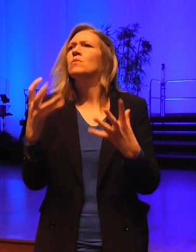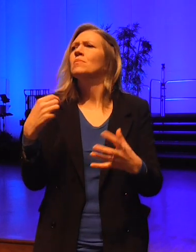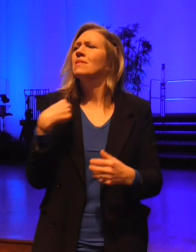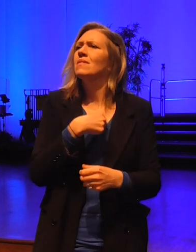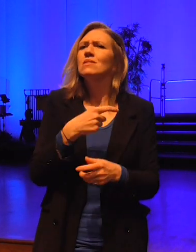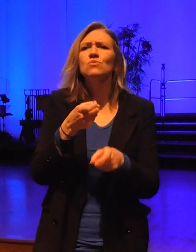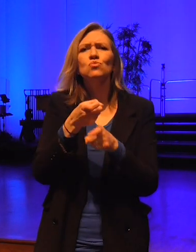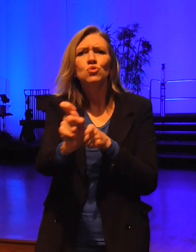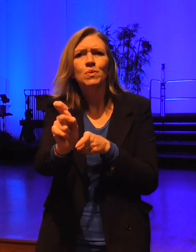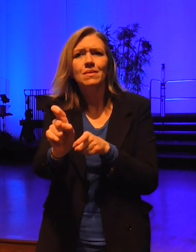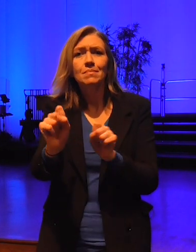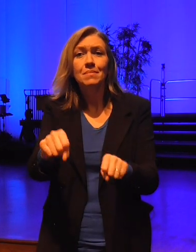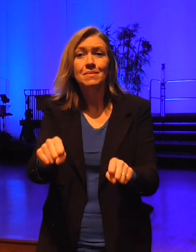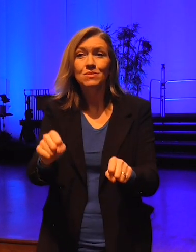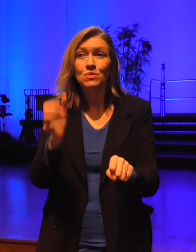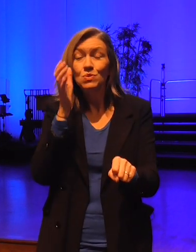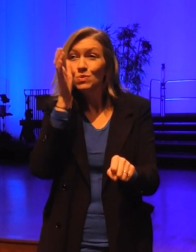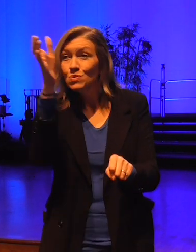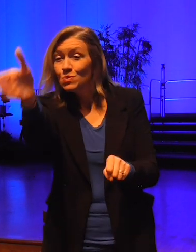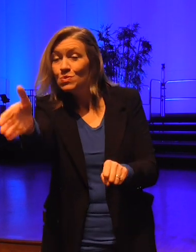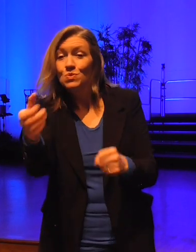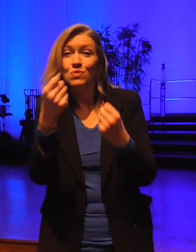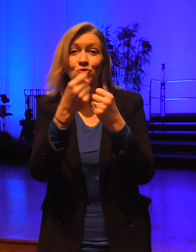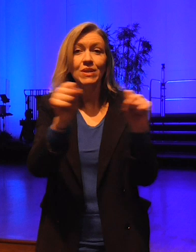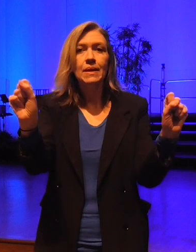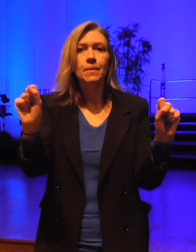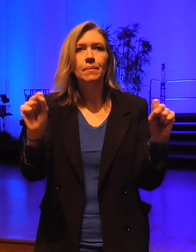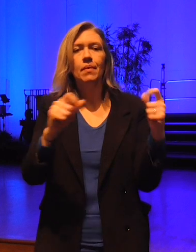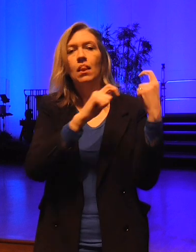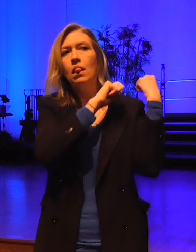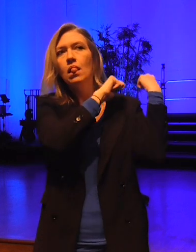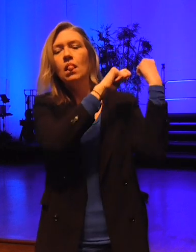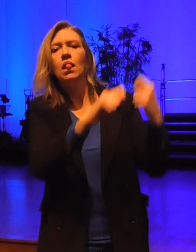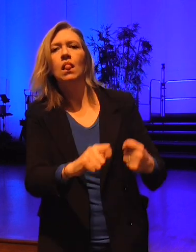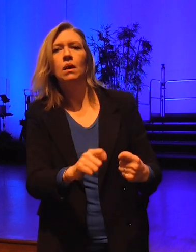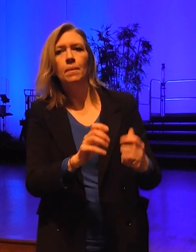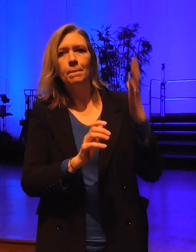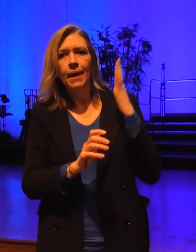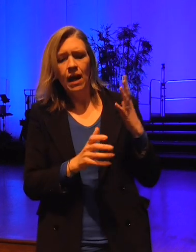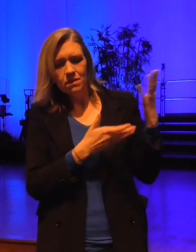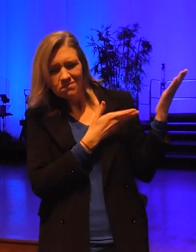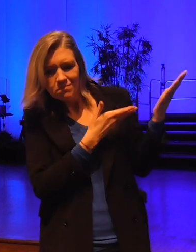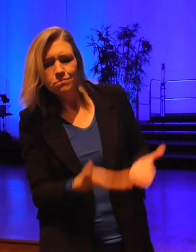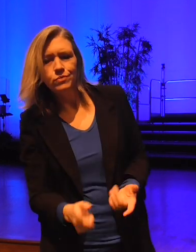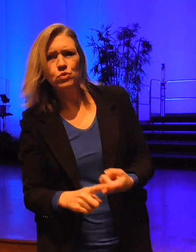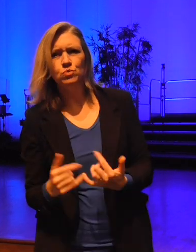tomorrow by dragging the past into the present all the good and all the beauty that existed yesterday